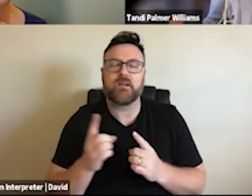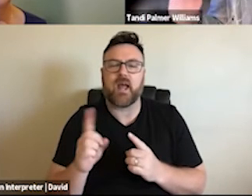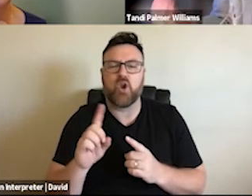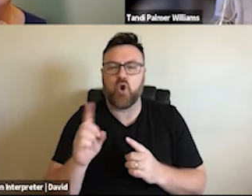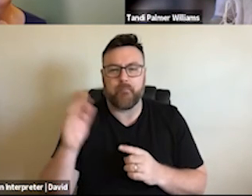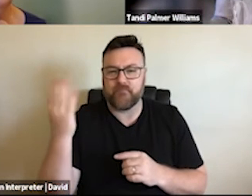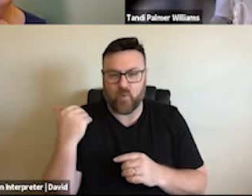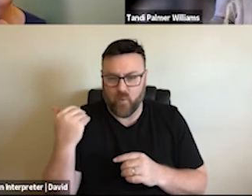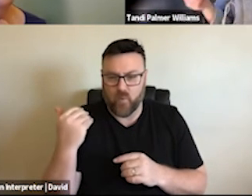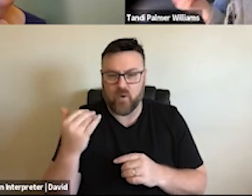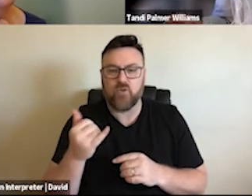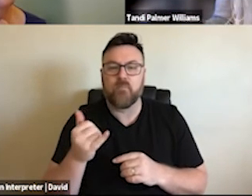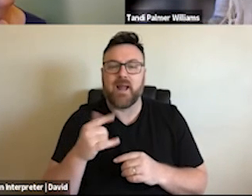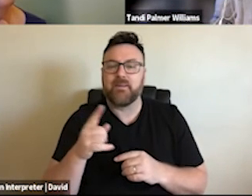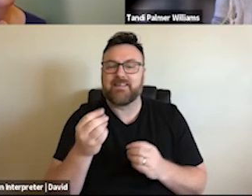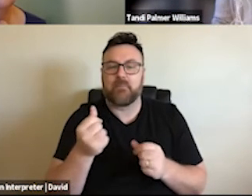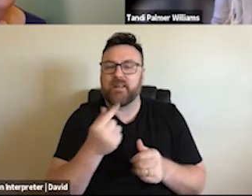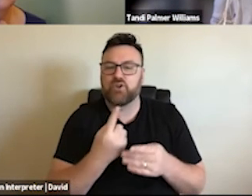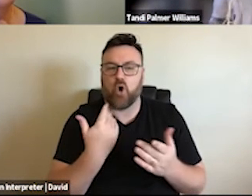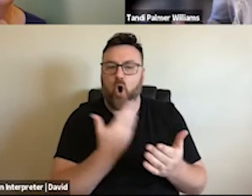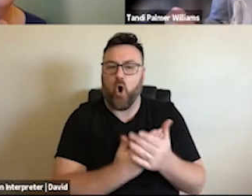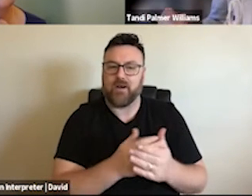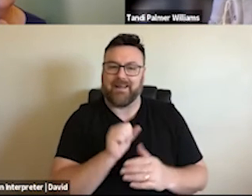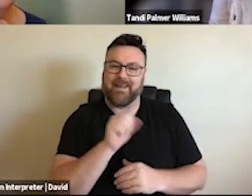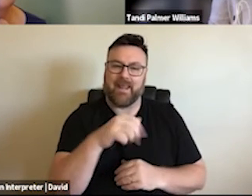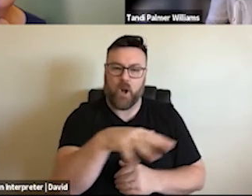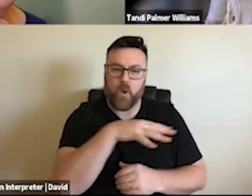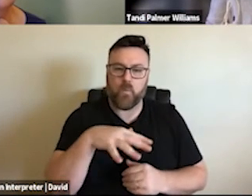Accessing something that might not be on in their town or city or seeing something they